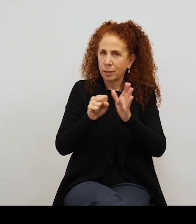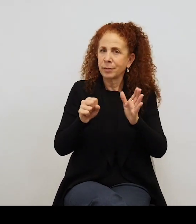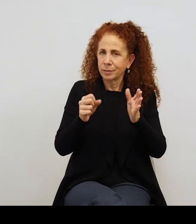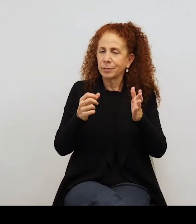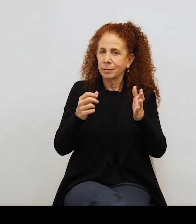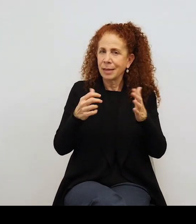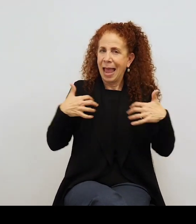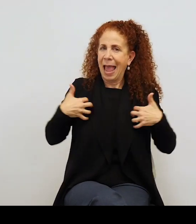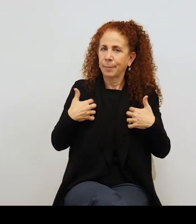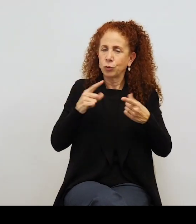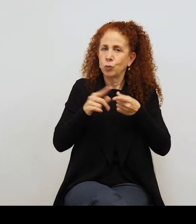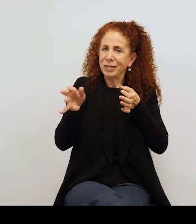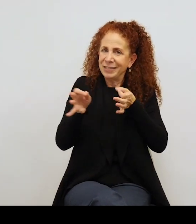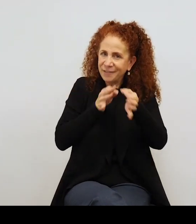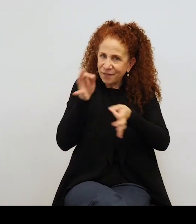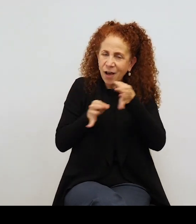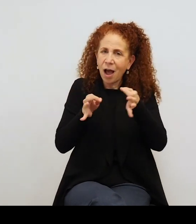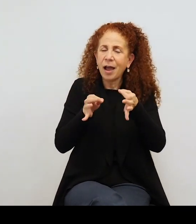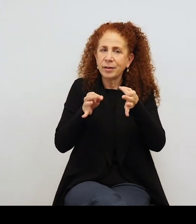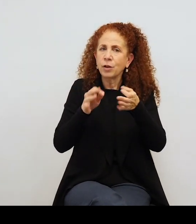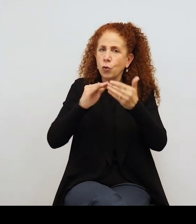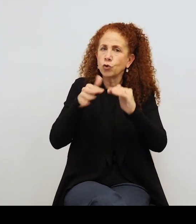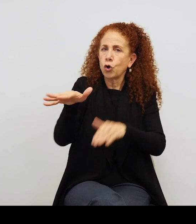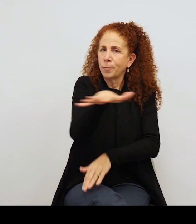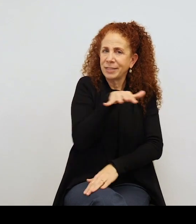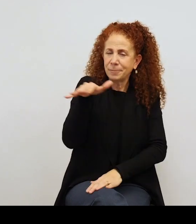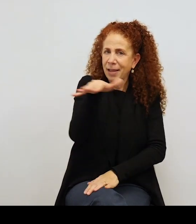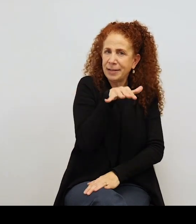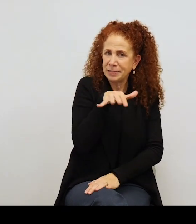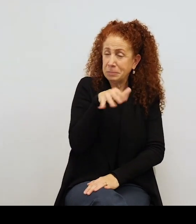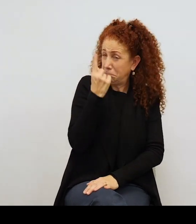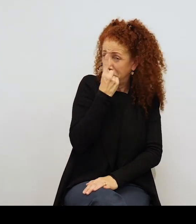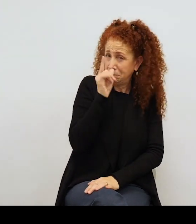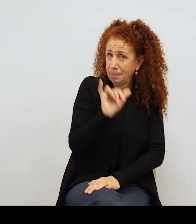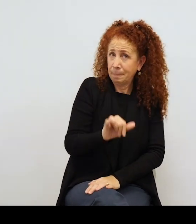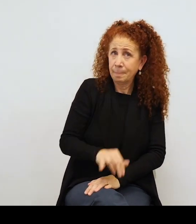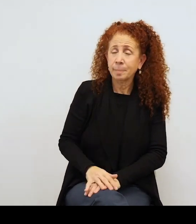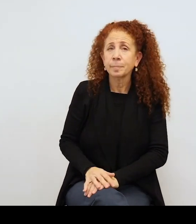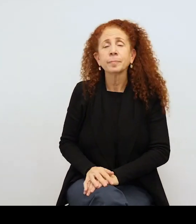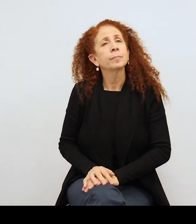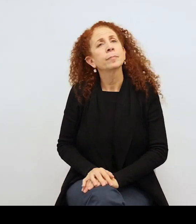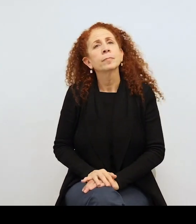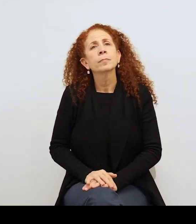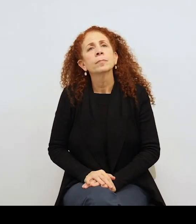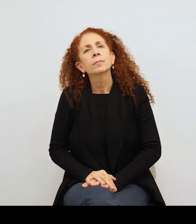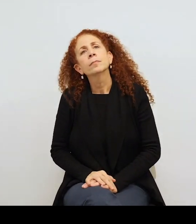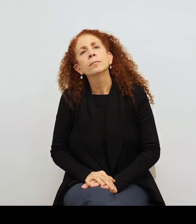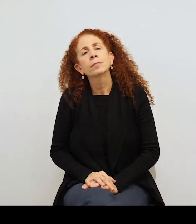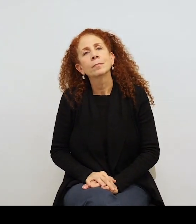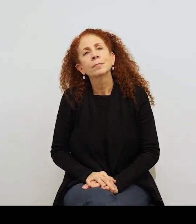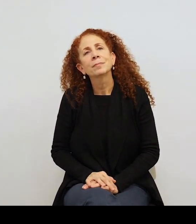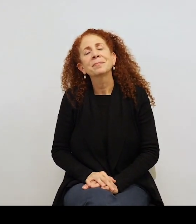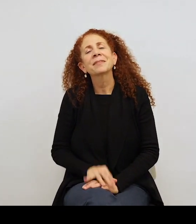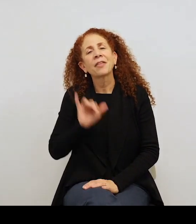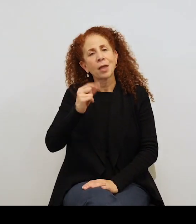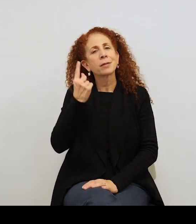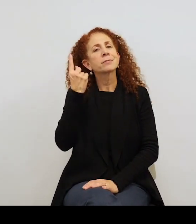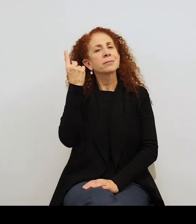in defining urban spaces as you thinking about these questions? Right. It's something I've been, over the years,